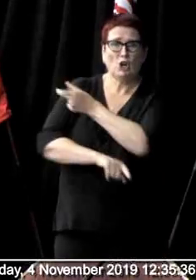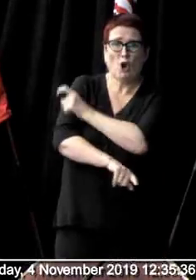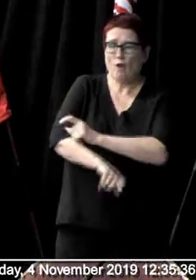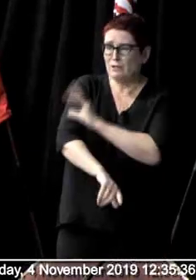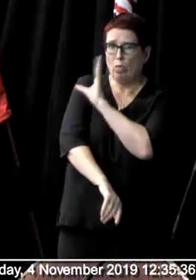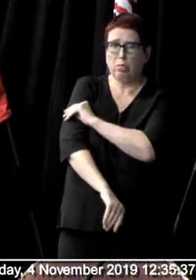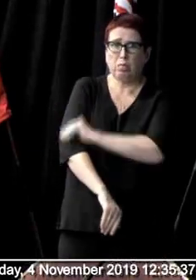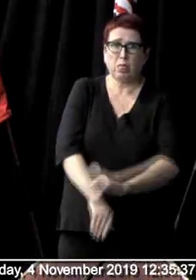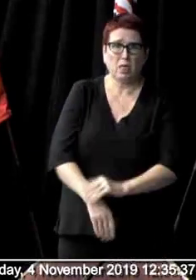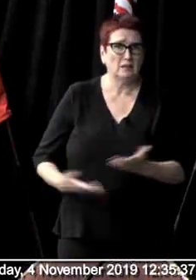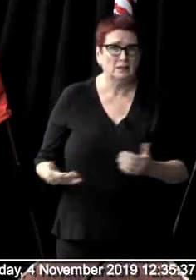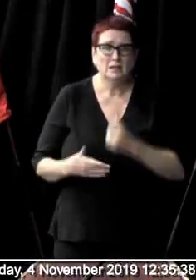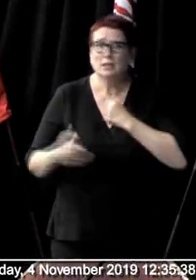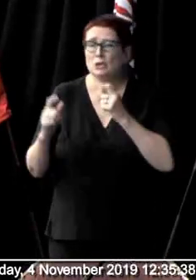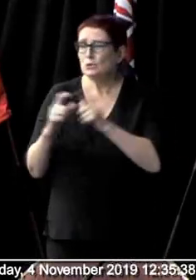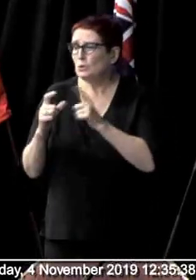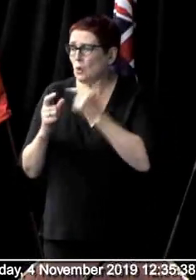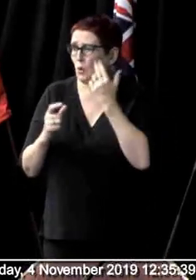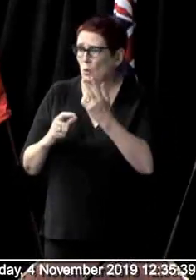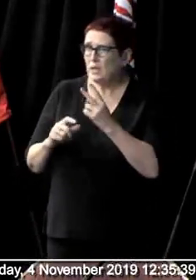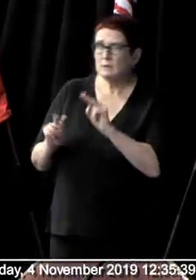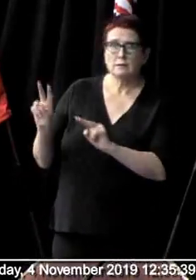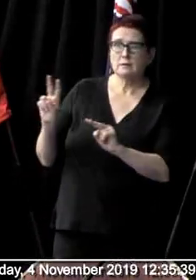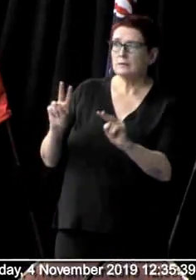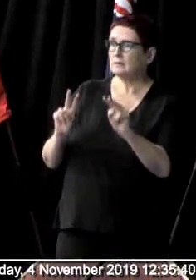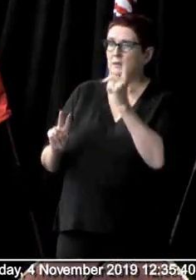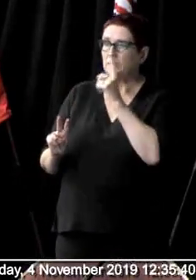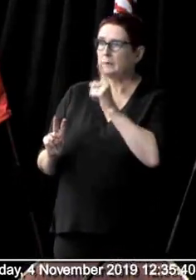She was always, you know, sort of looking at people as sort of almost anticipating